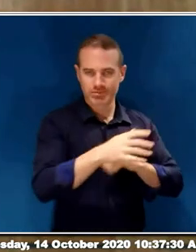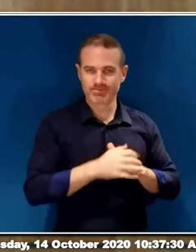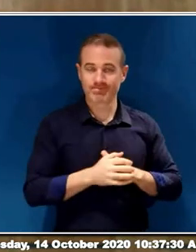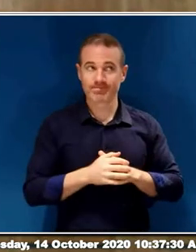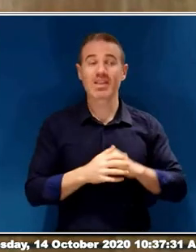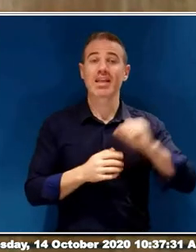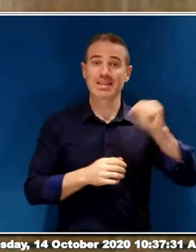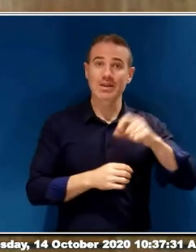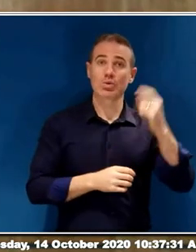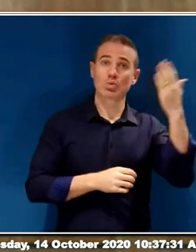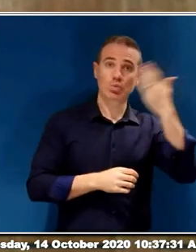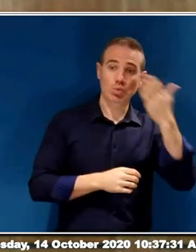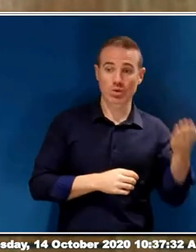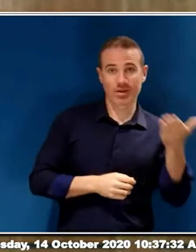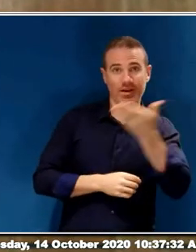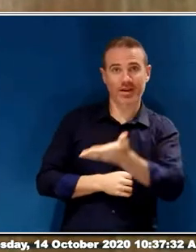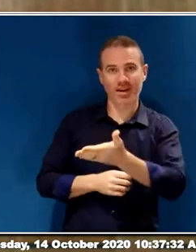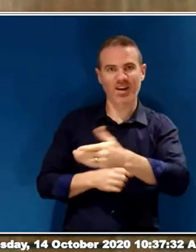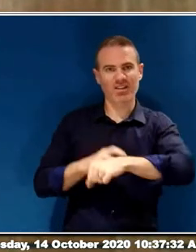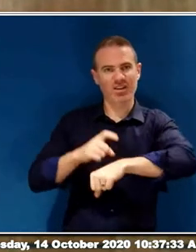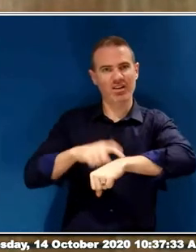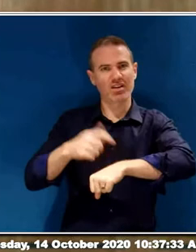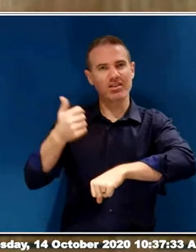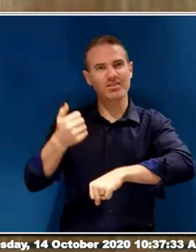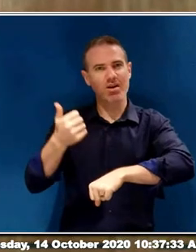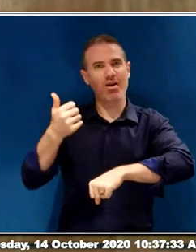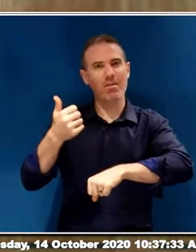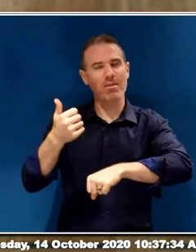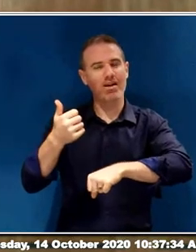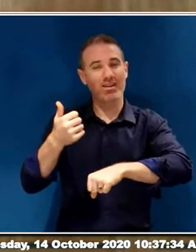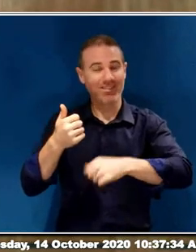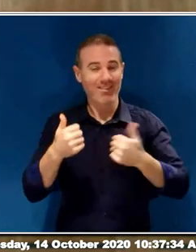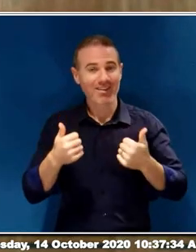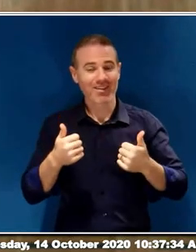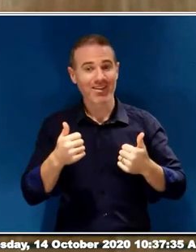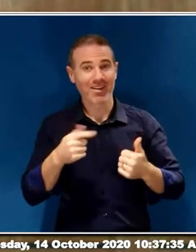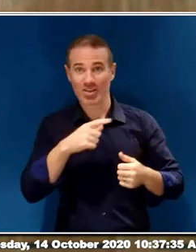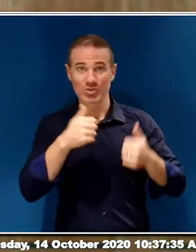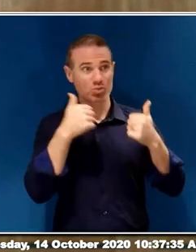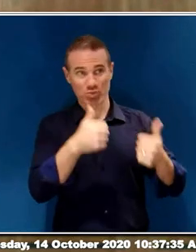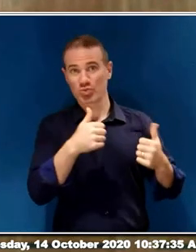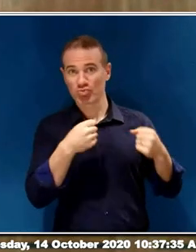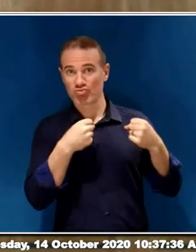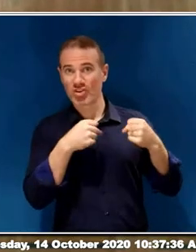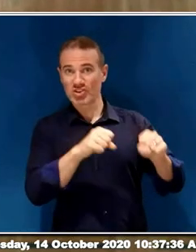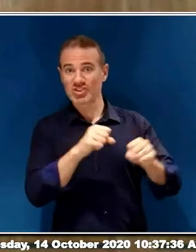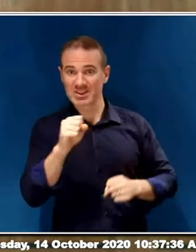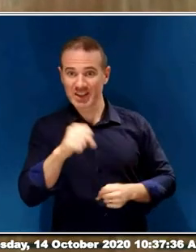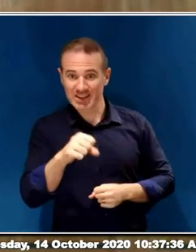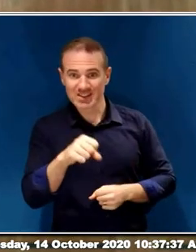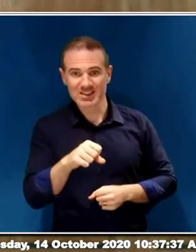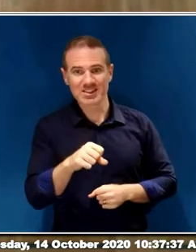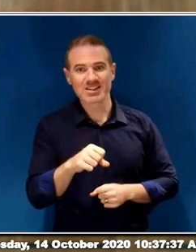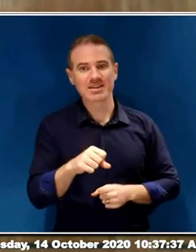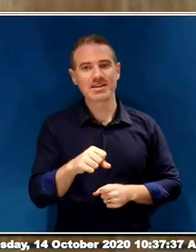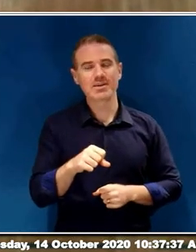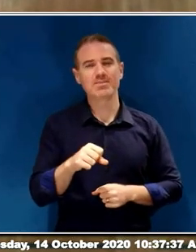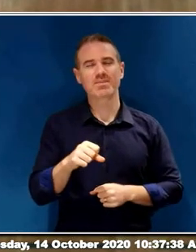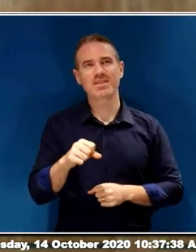Again, that was a great strategy but again if Kobe is working for 30 minutes,